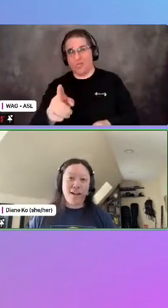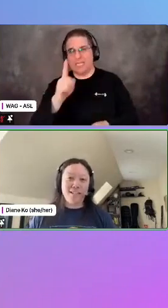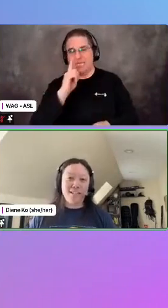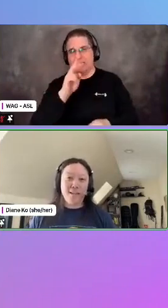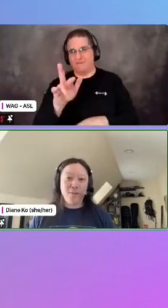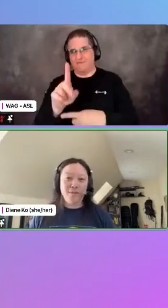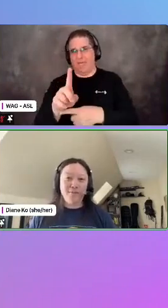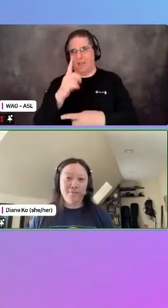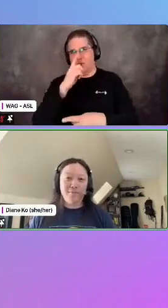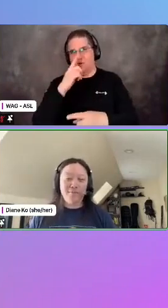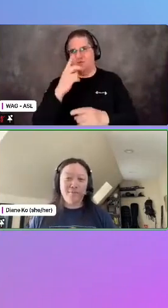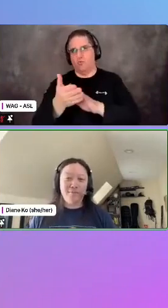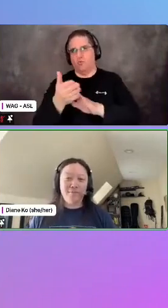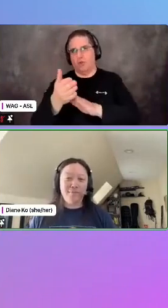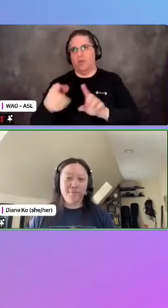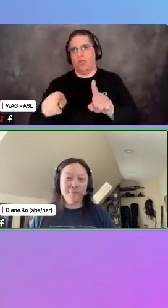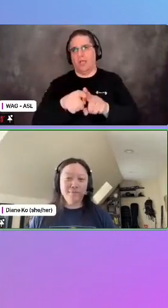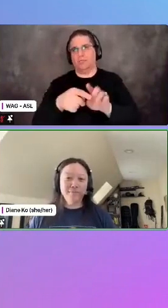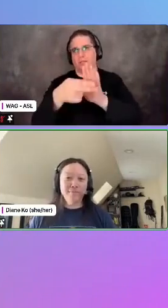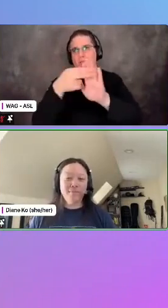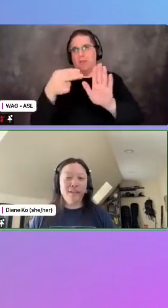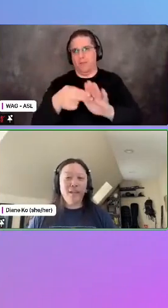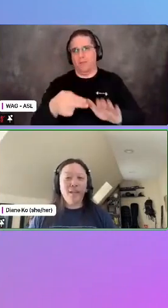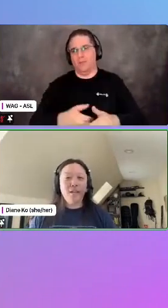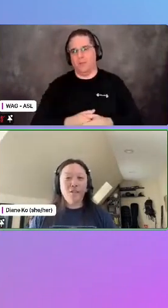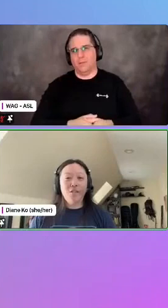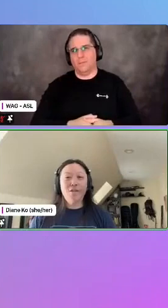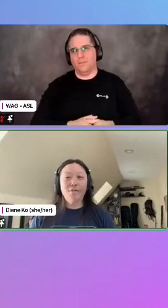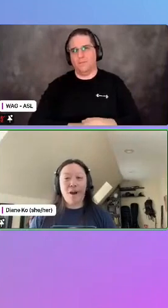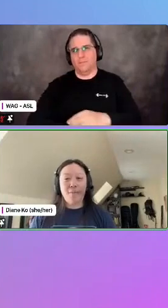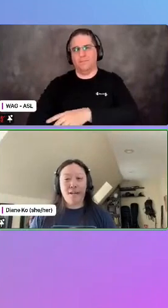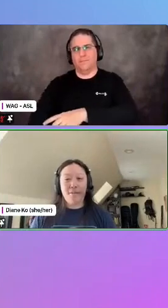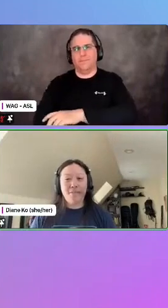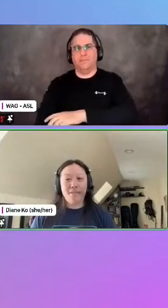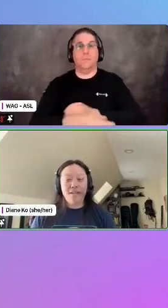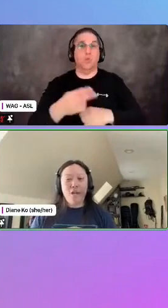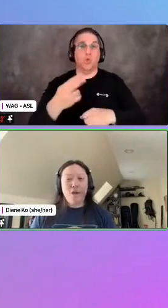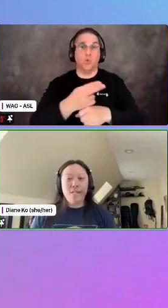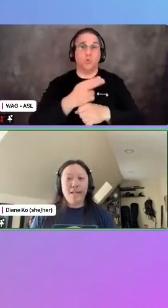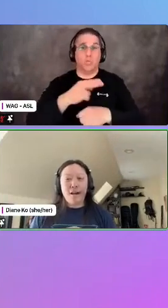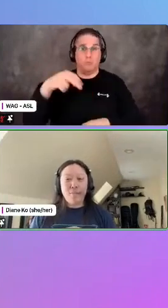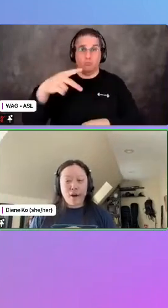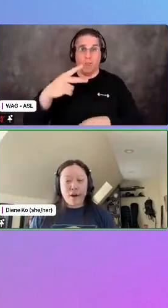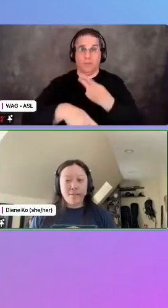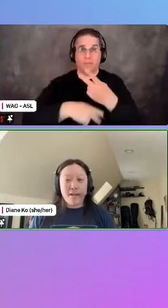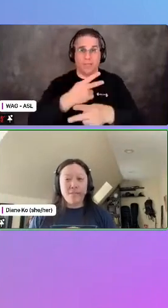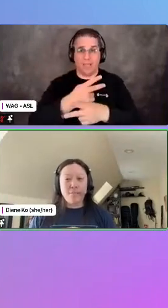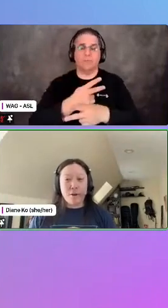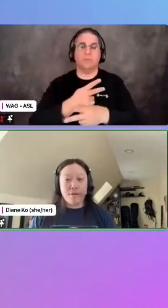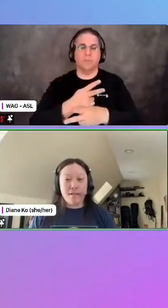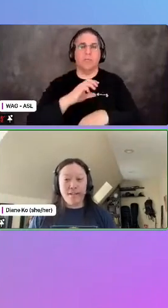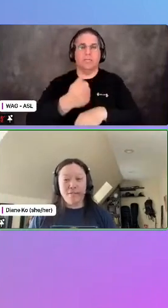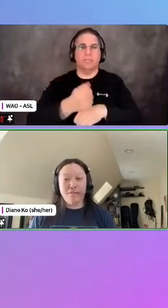that we would set attribute an HTML on an HTML element, passing username for the first component, and email